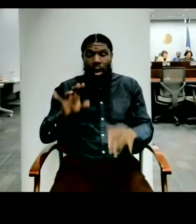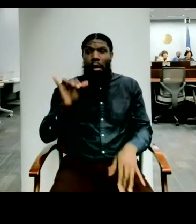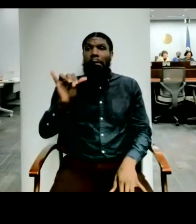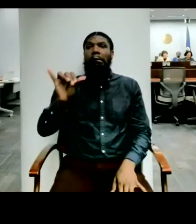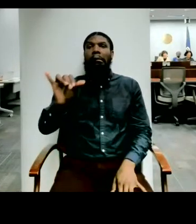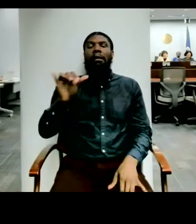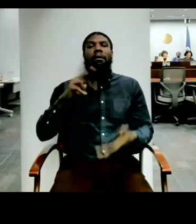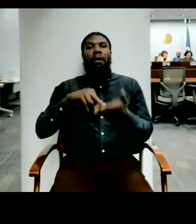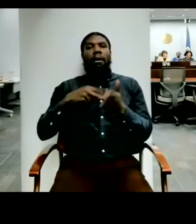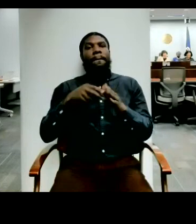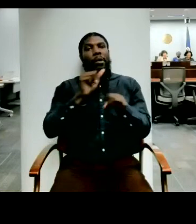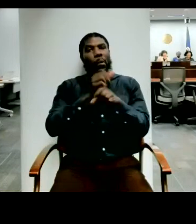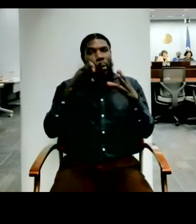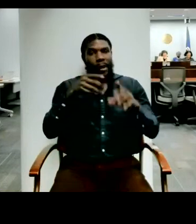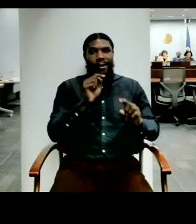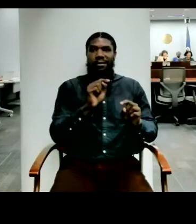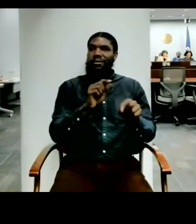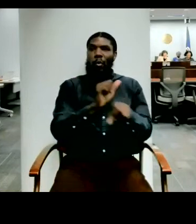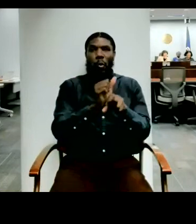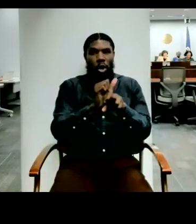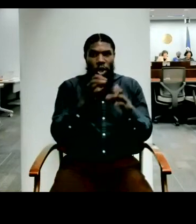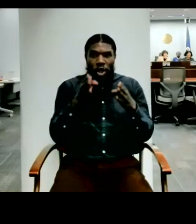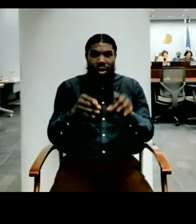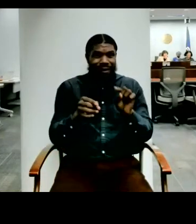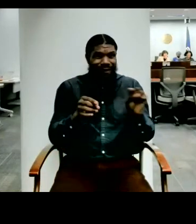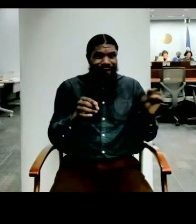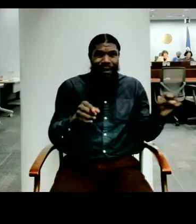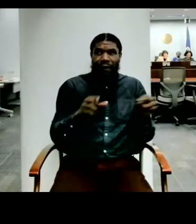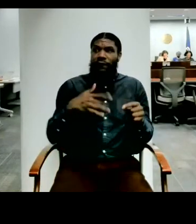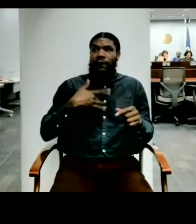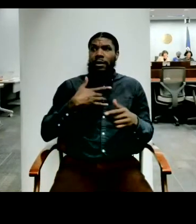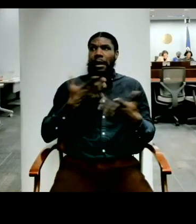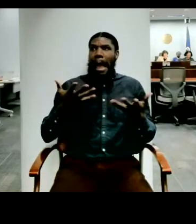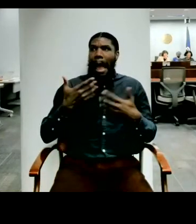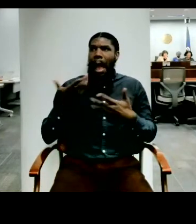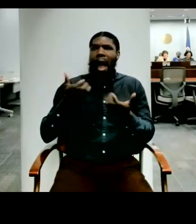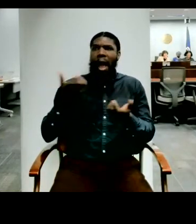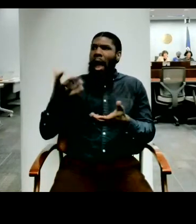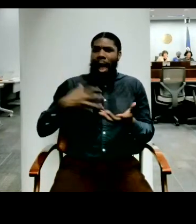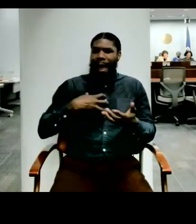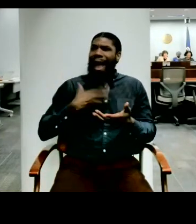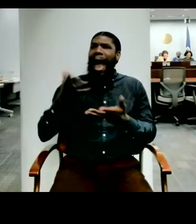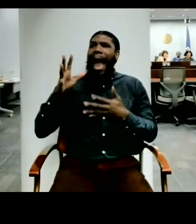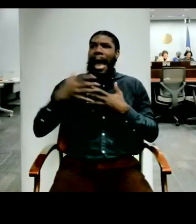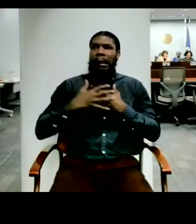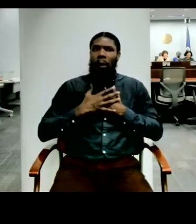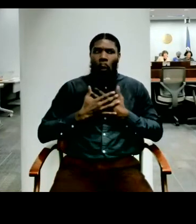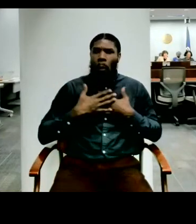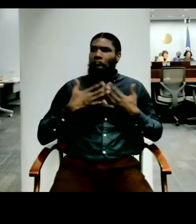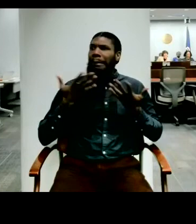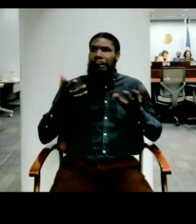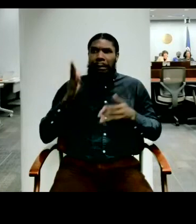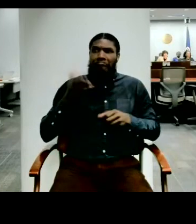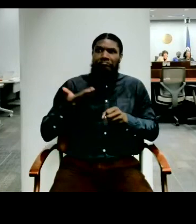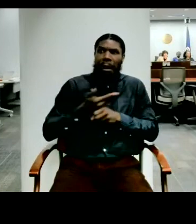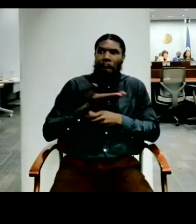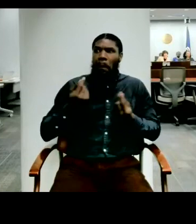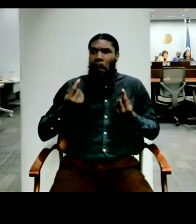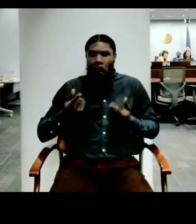employees or workers are um afraid to speak up. They are afraid for their livelihood, they are afraid they are going to be